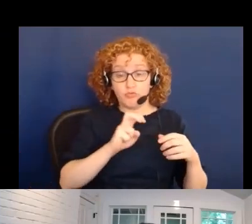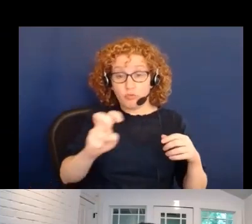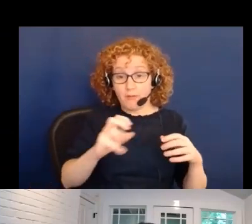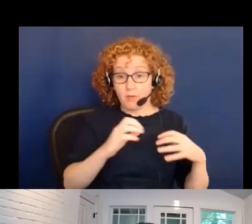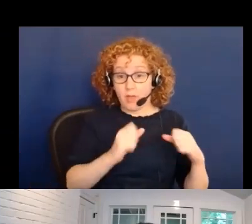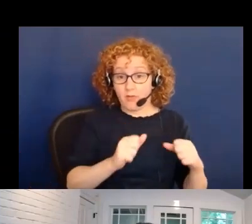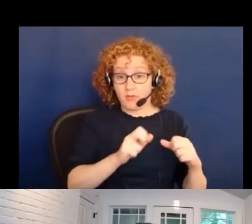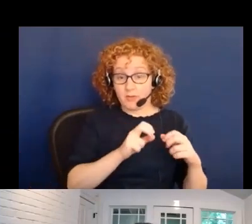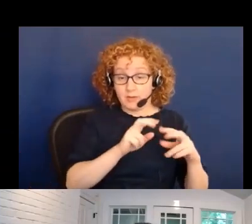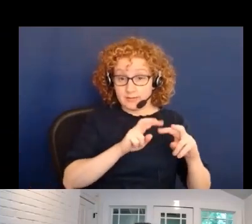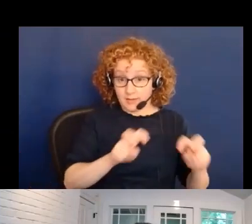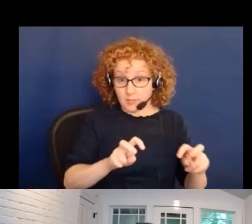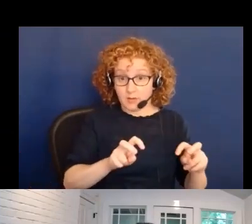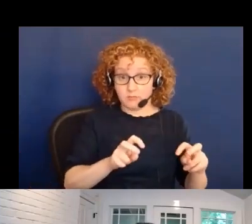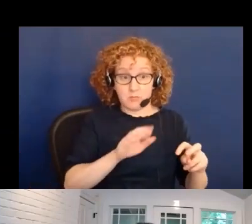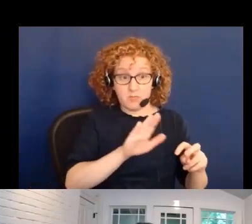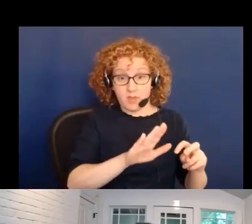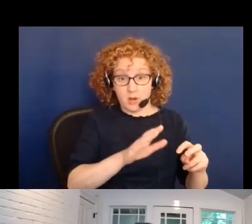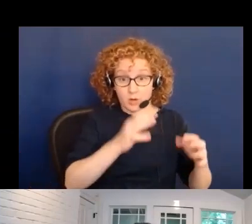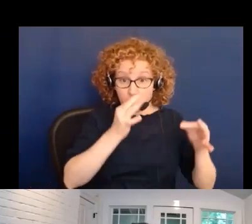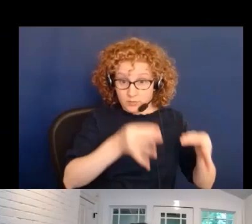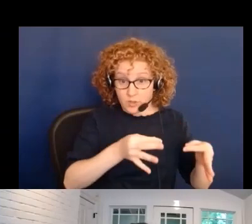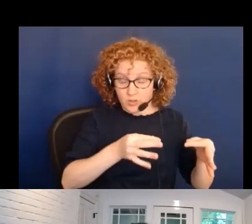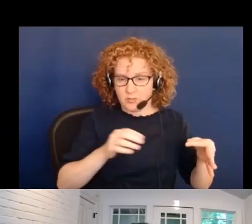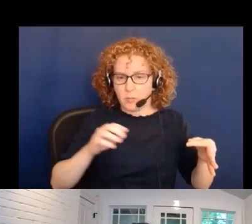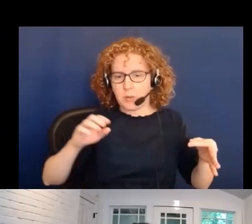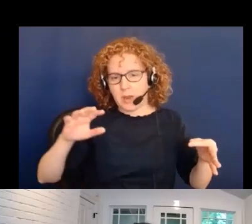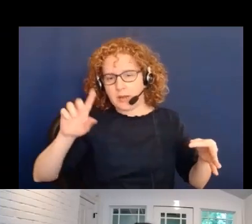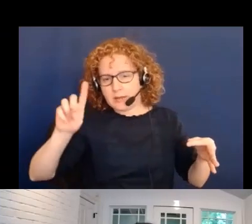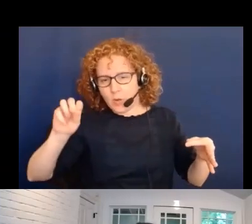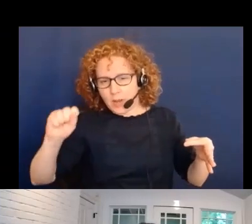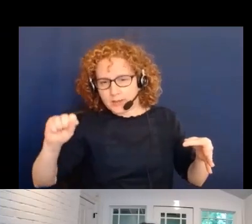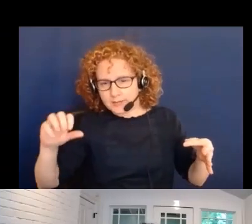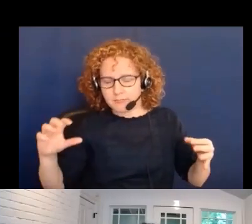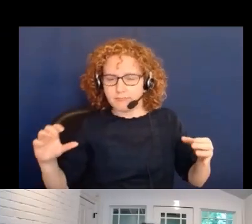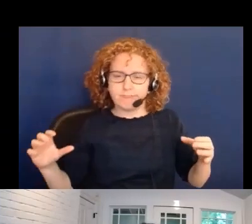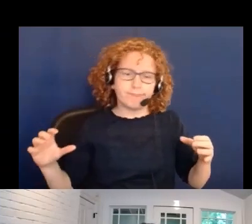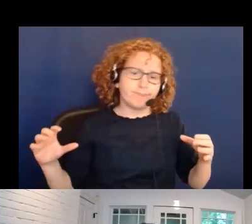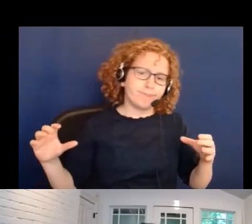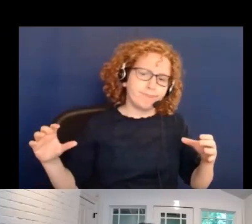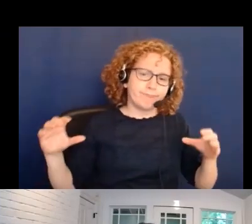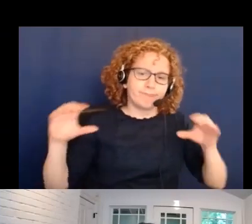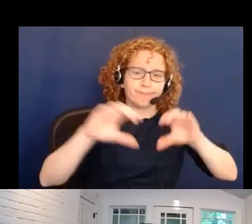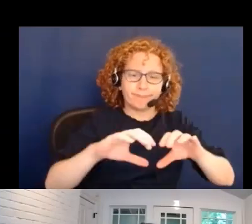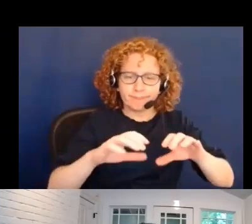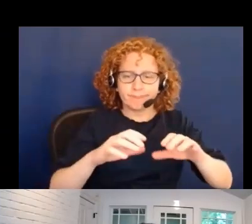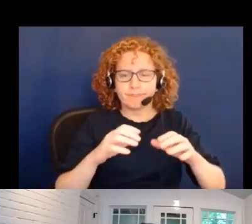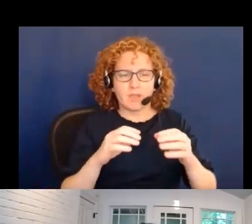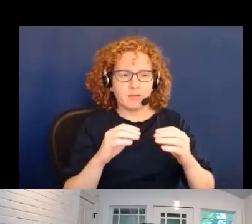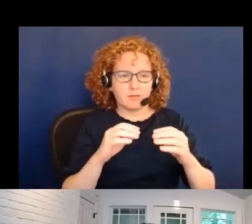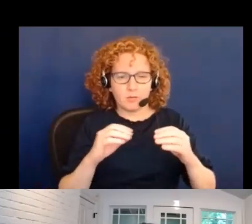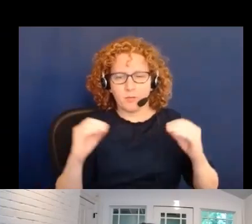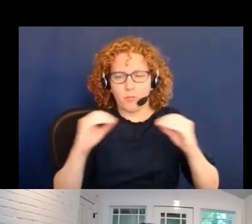so i want to explain or try to explain why are the travel health notice levels so high worldwide. You